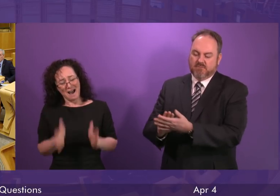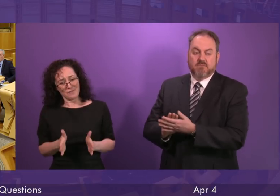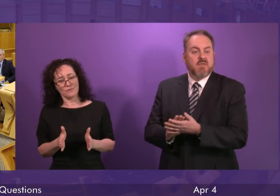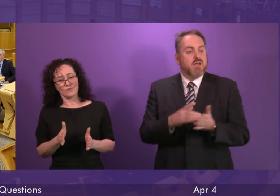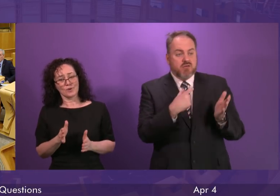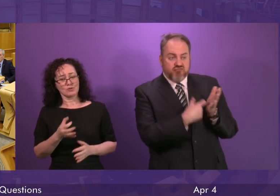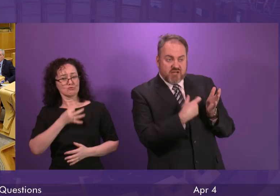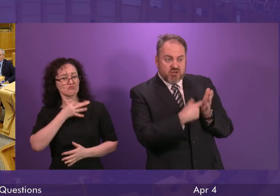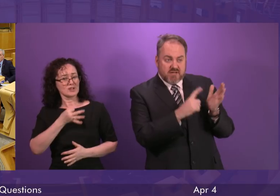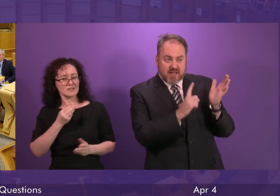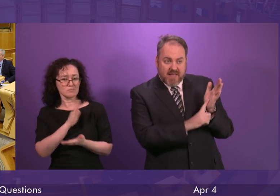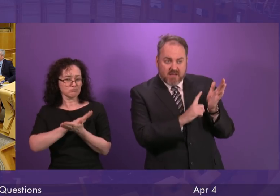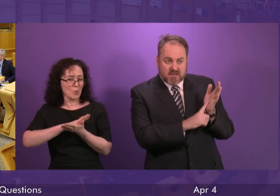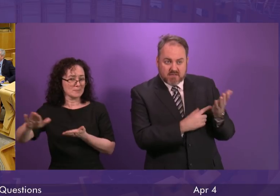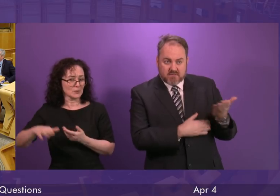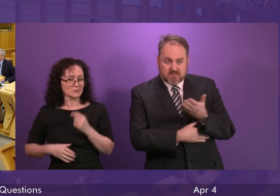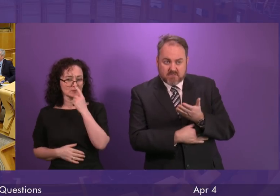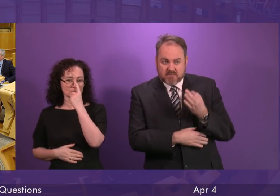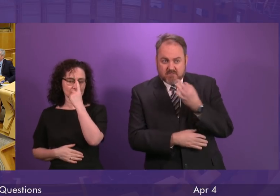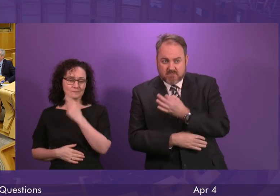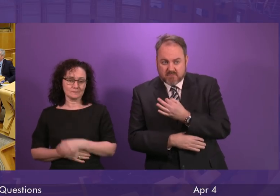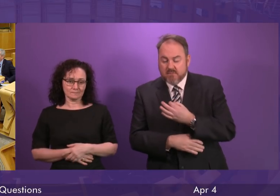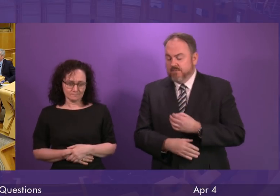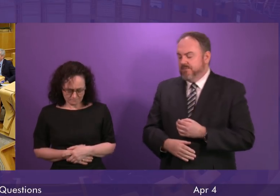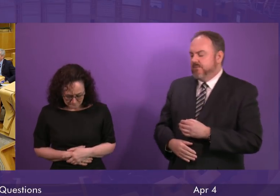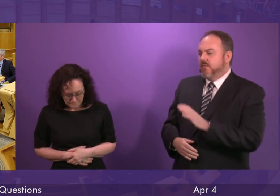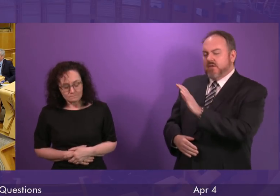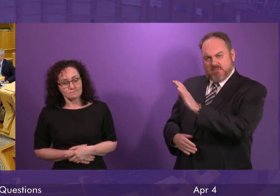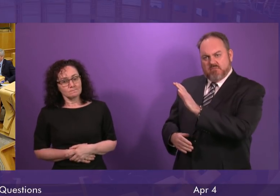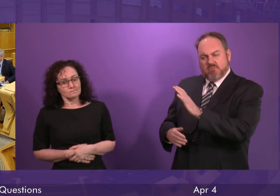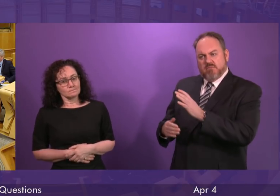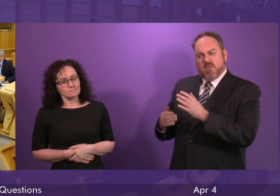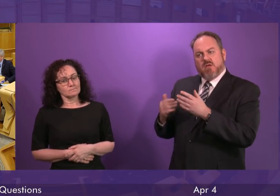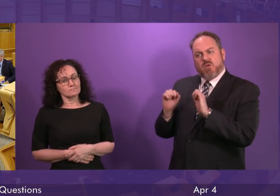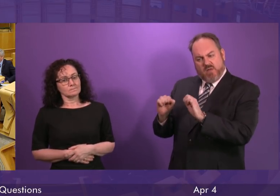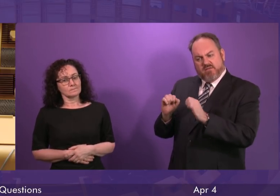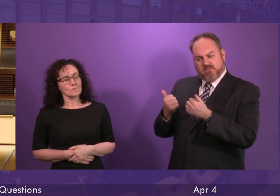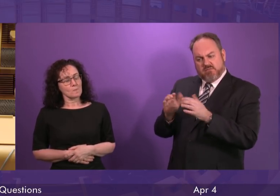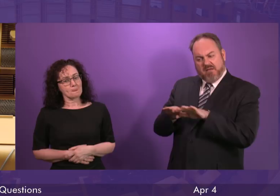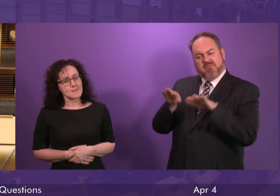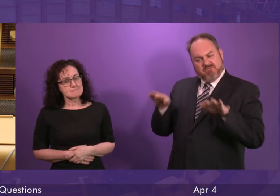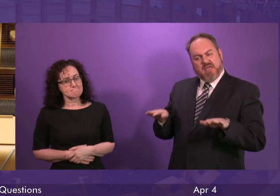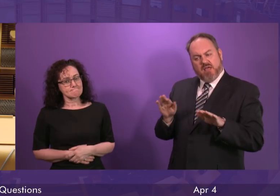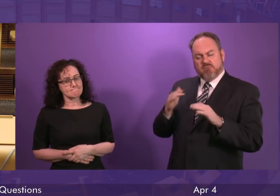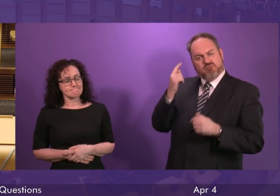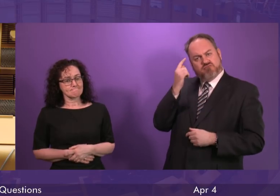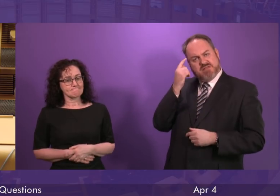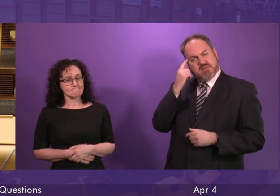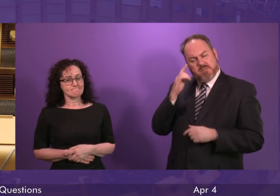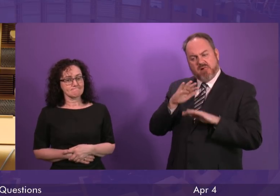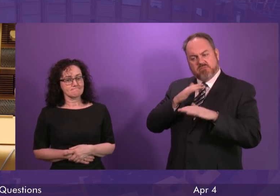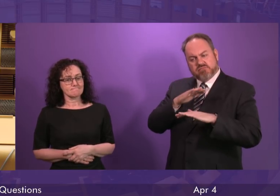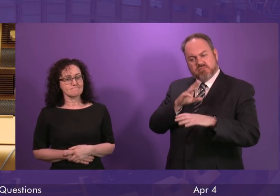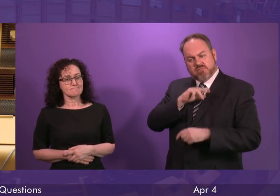Richard Leonard: I welcome the First Minister’s co-operative